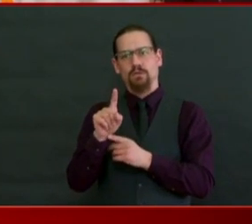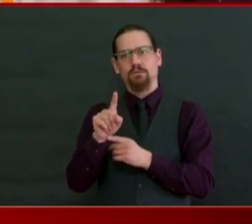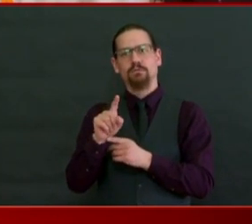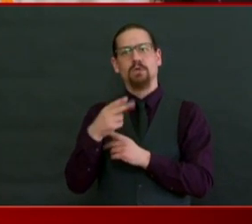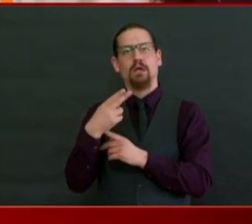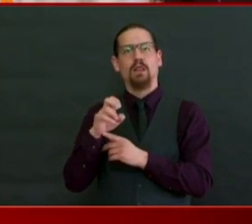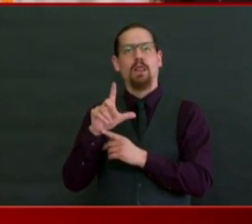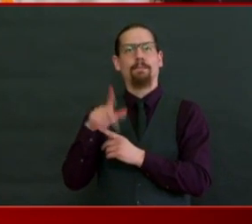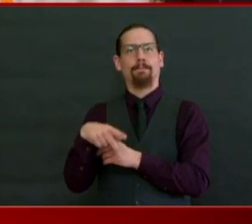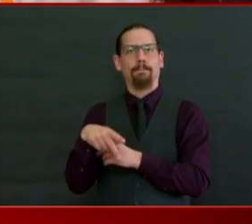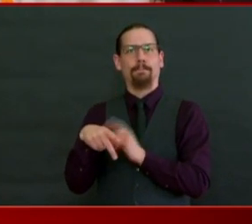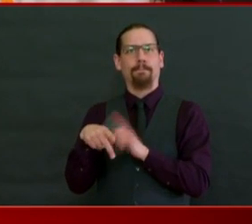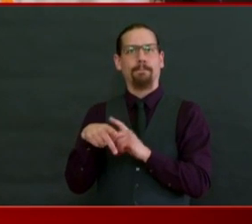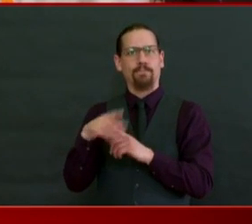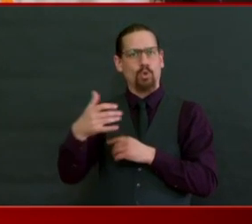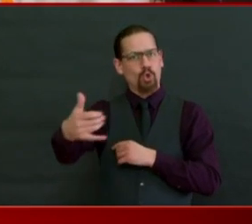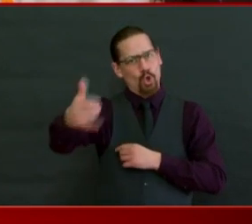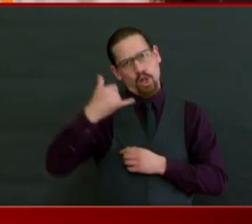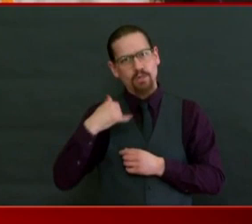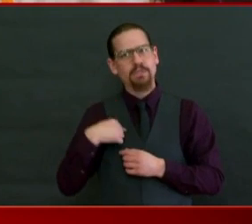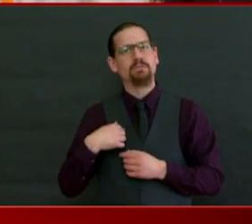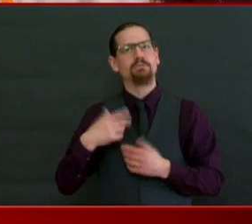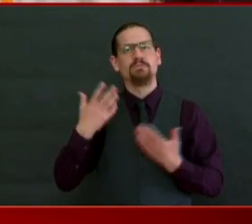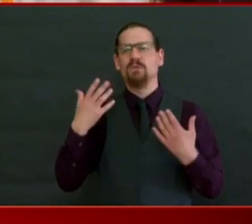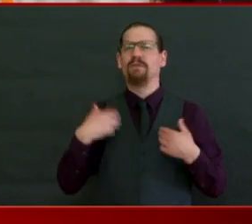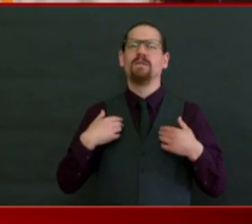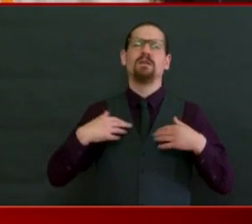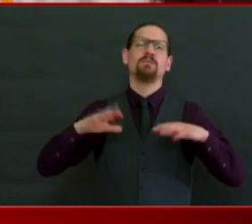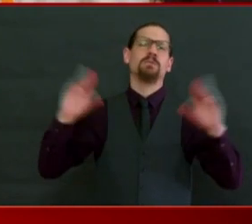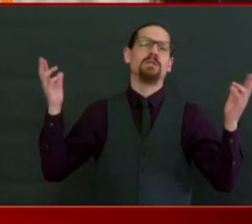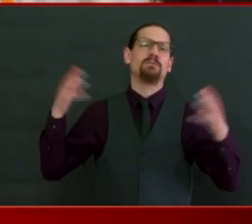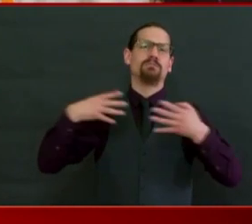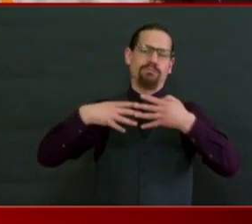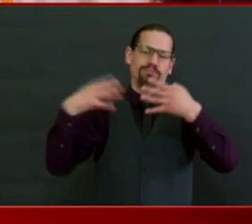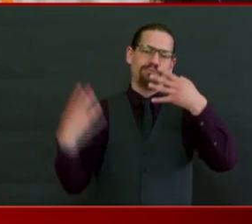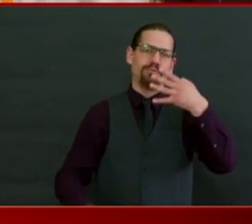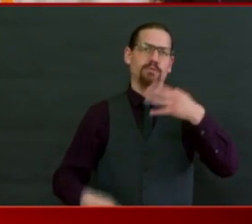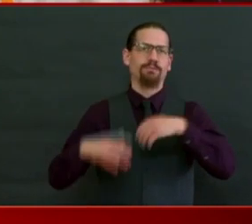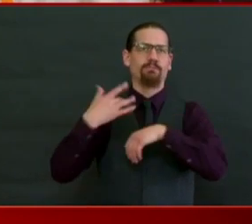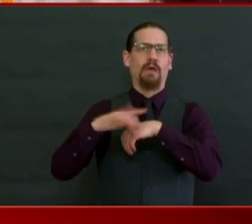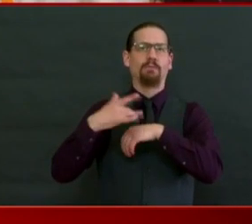NOW IS THE TIME TO DO THAT. CALL COMMERCE AT FIVE TO